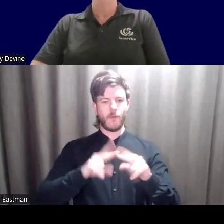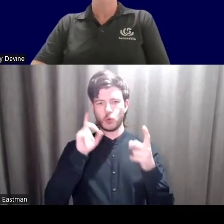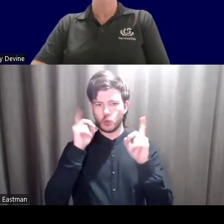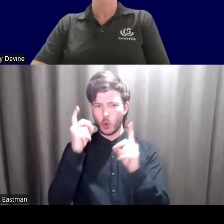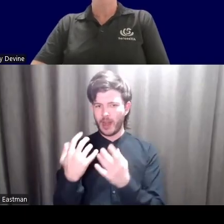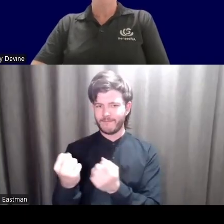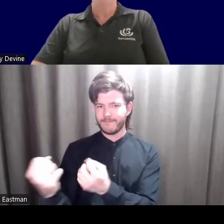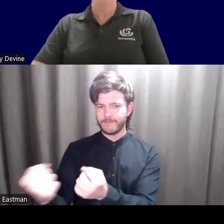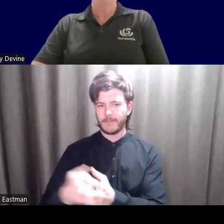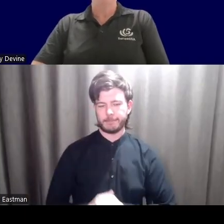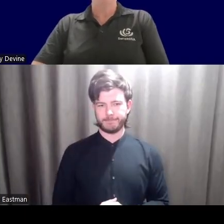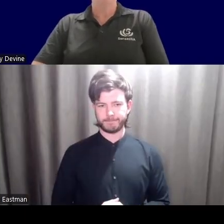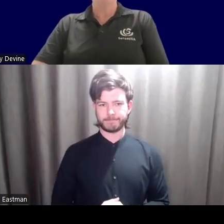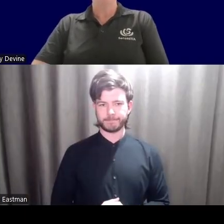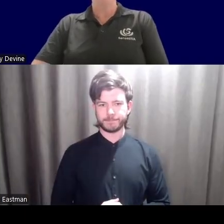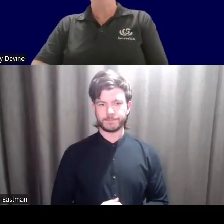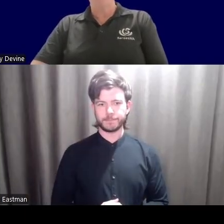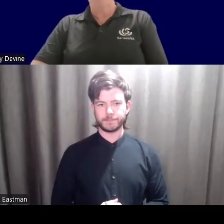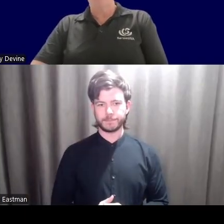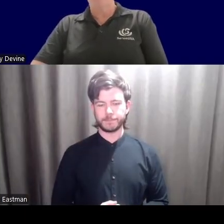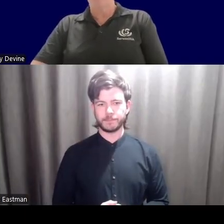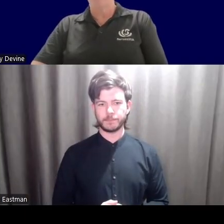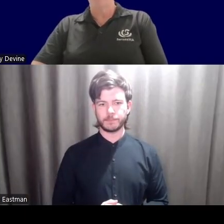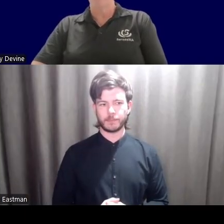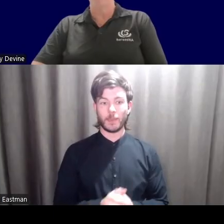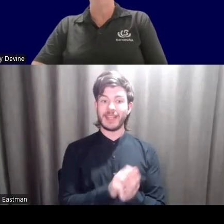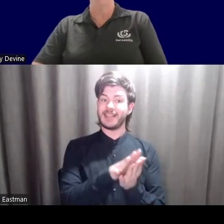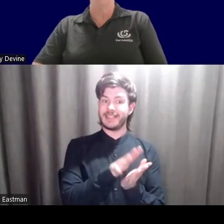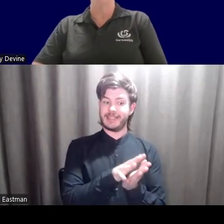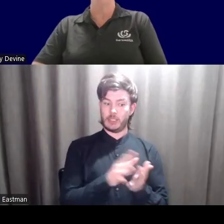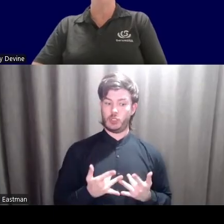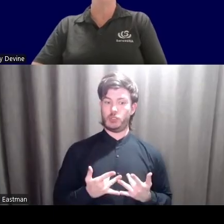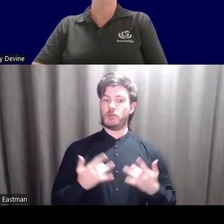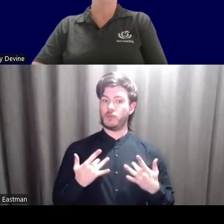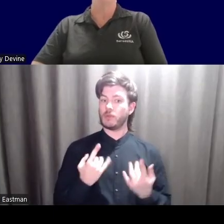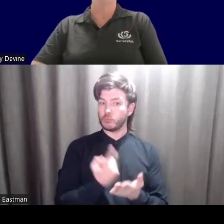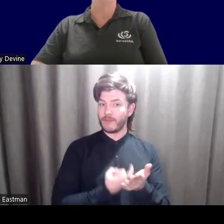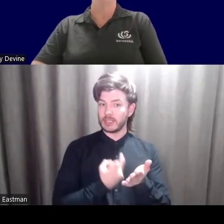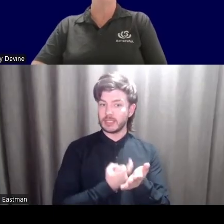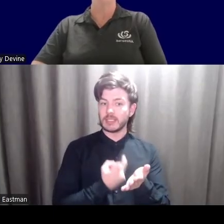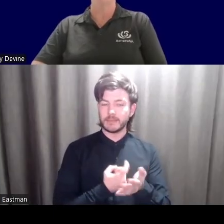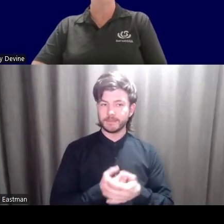We will look into identifying sensory preferences. In this way we can support individuals to